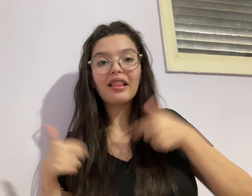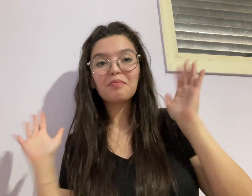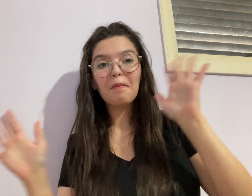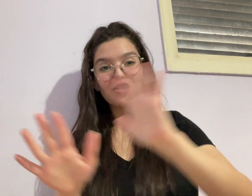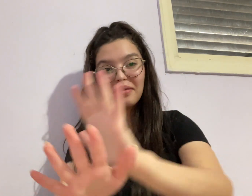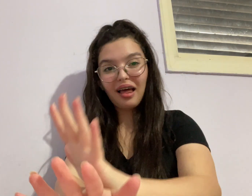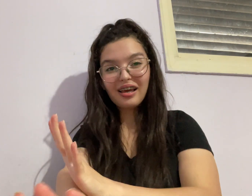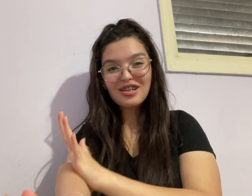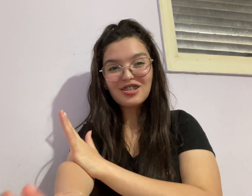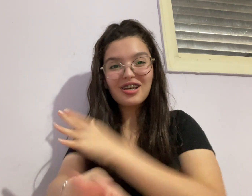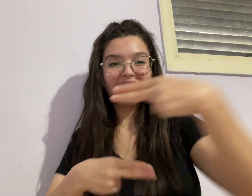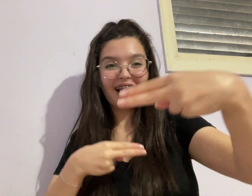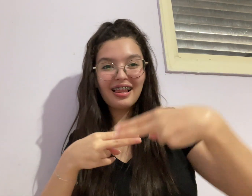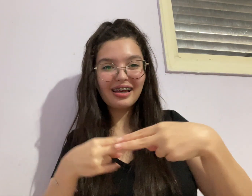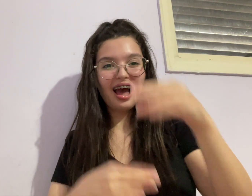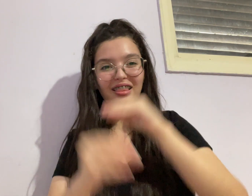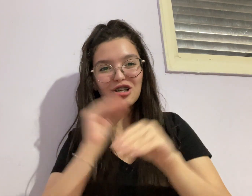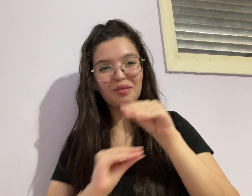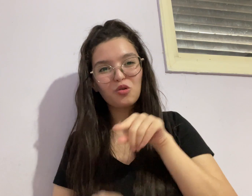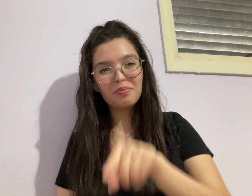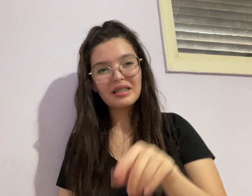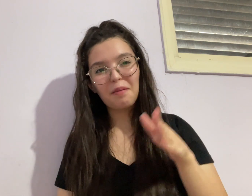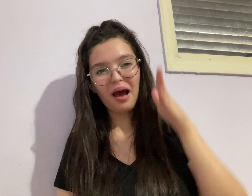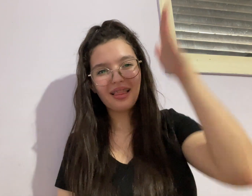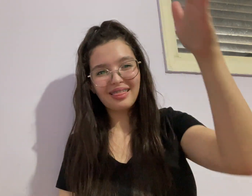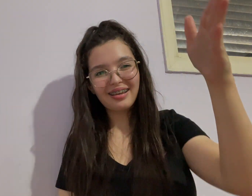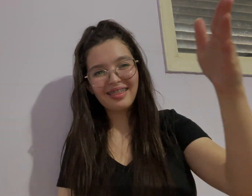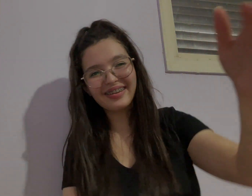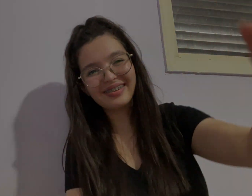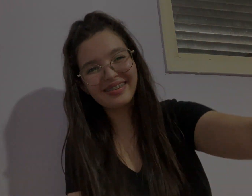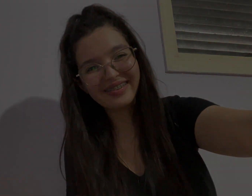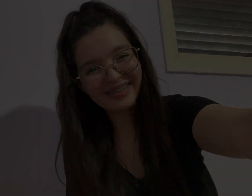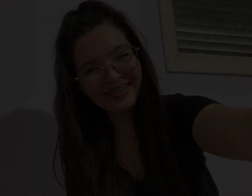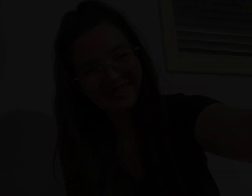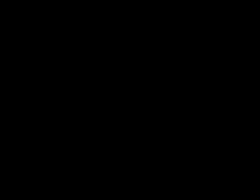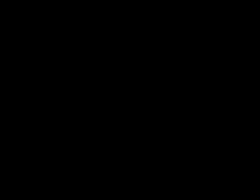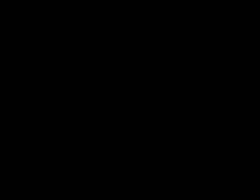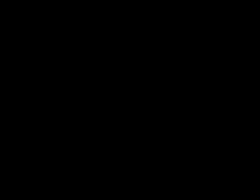I am really looking forward to using this in the future